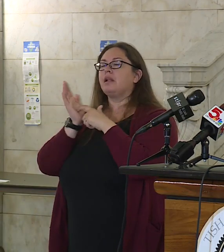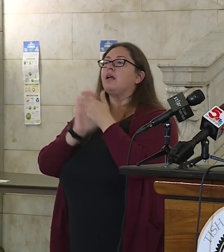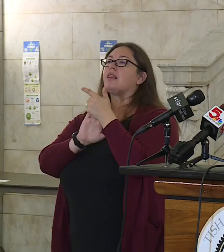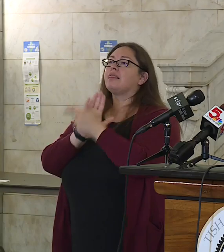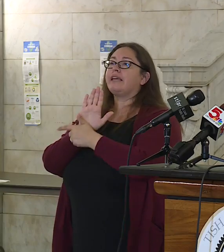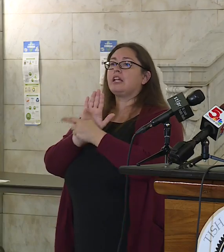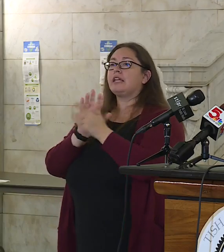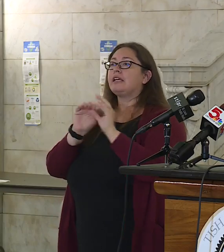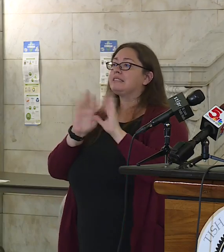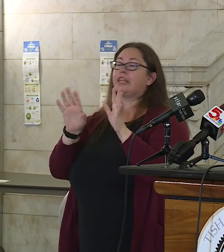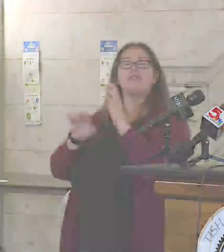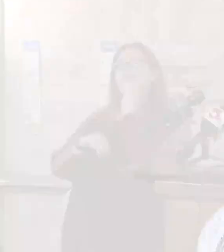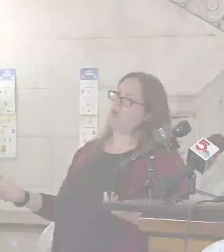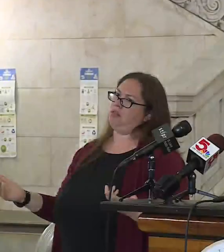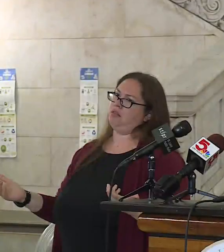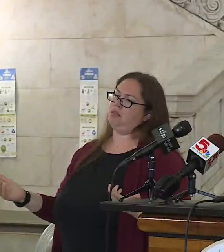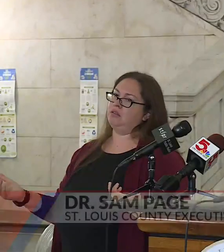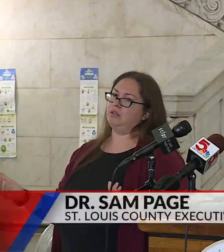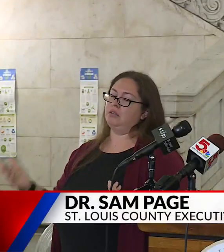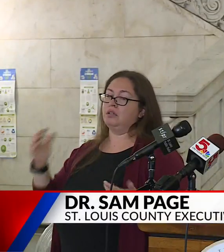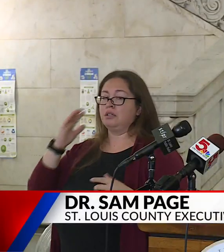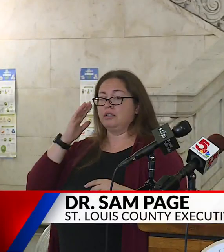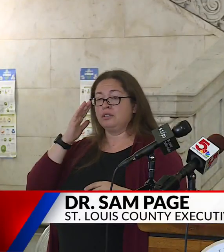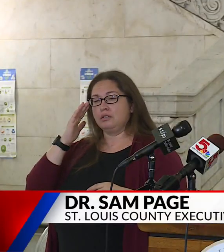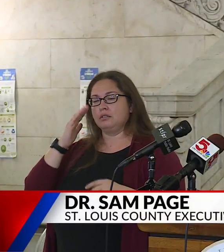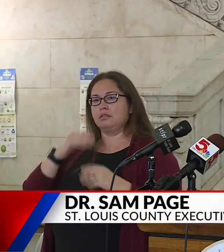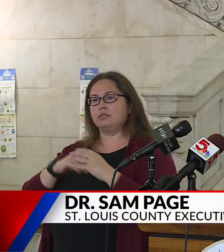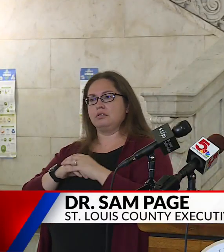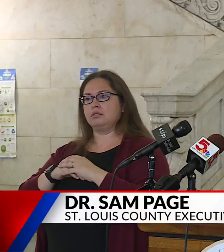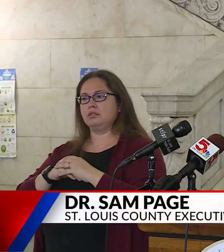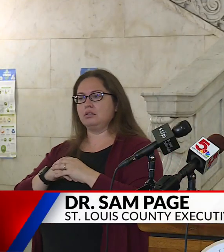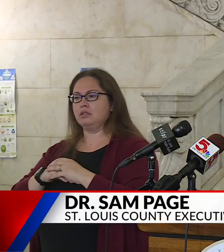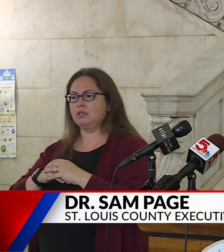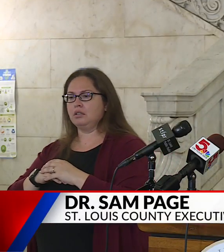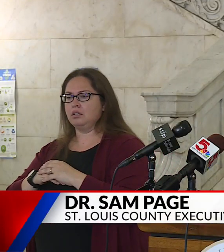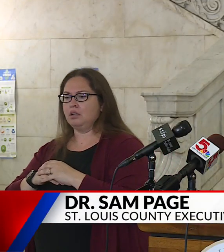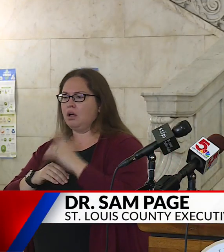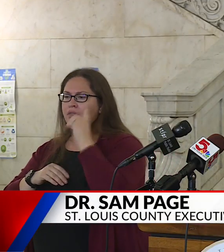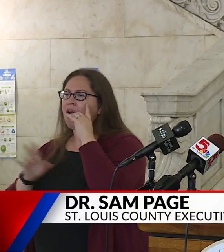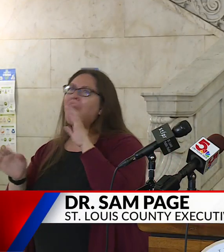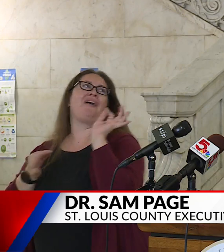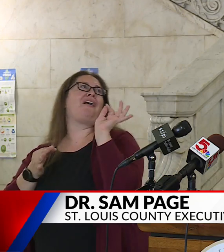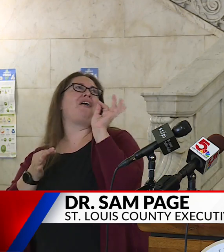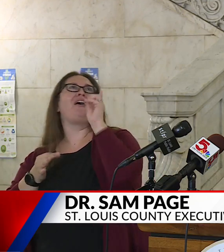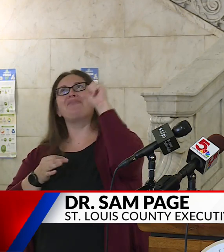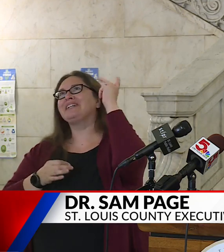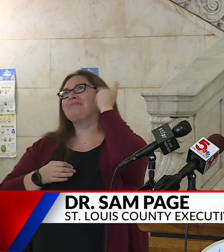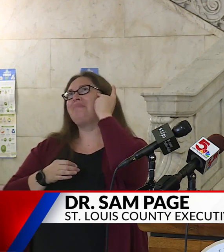PUBLIC HEALTH DIRECTOR TO ISSUE THESE MANDATES IN THE ANSWER LEGALLY CLEARLY IS HE